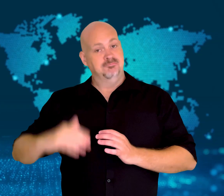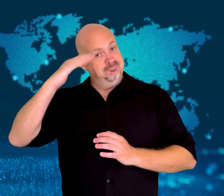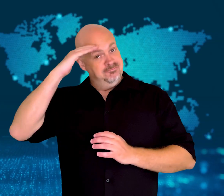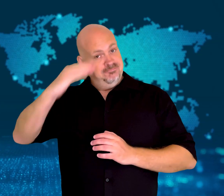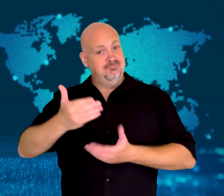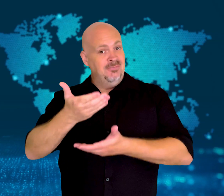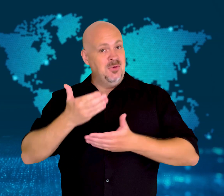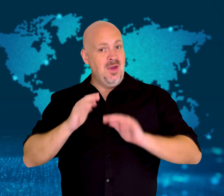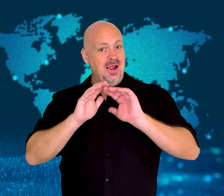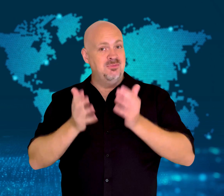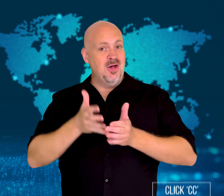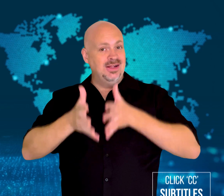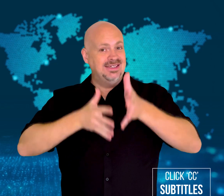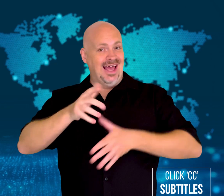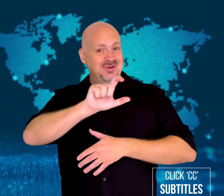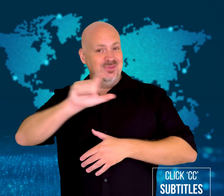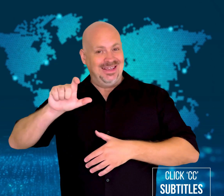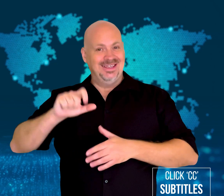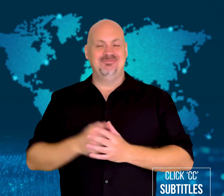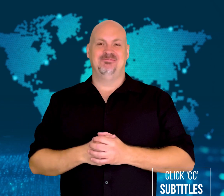Welcome to WorldSign Week!